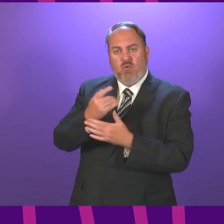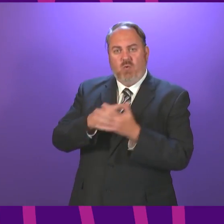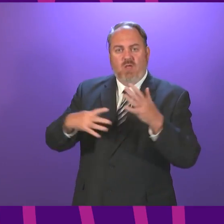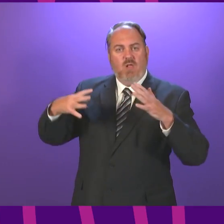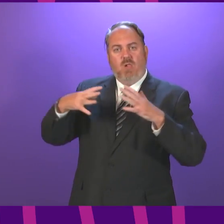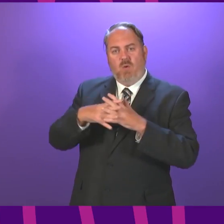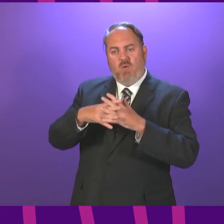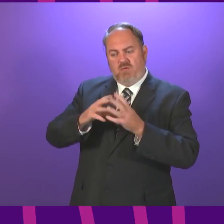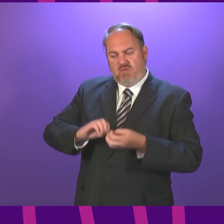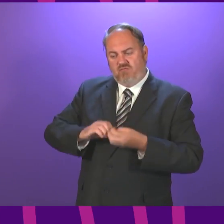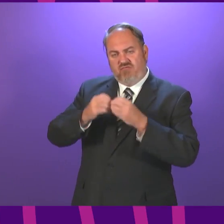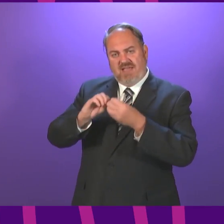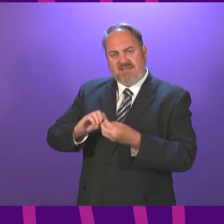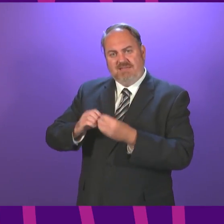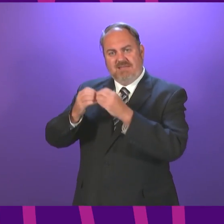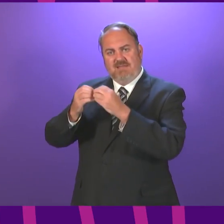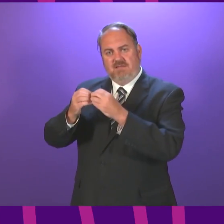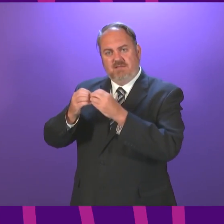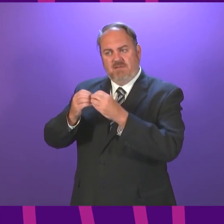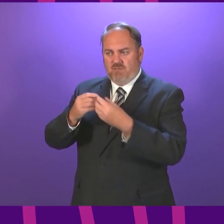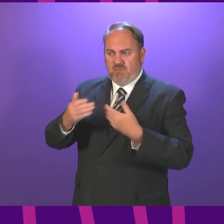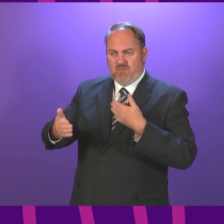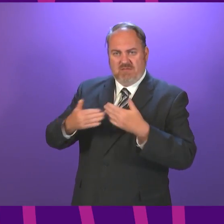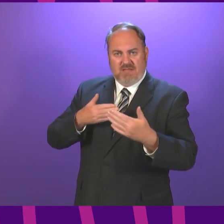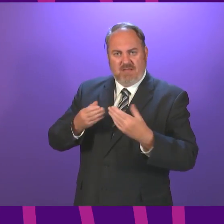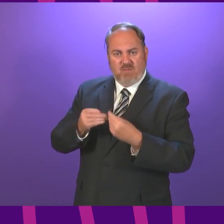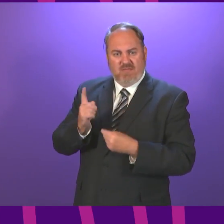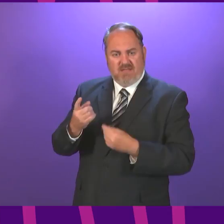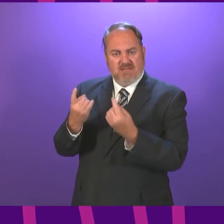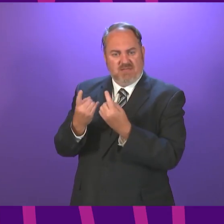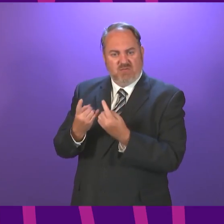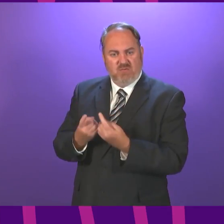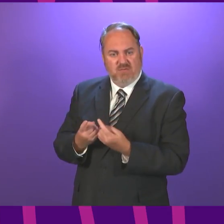my statement today by the comments that I made about a national care service and our